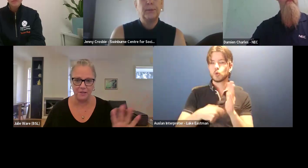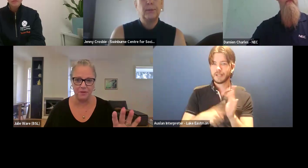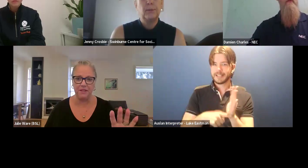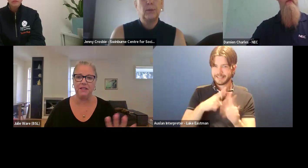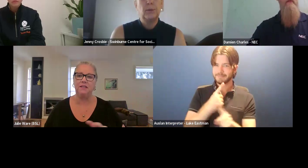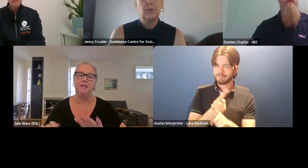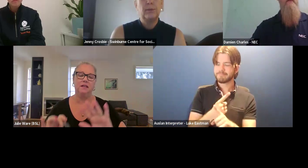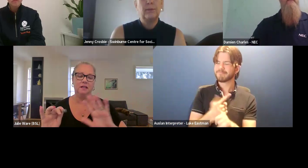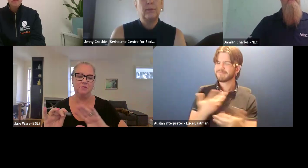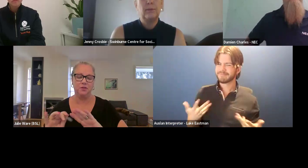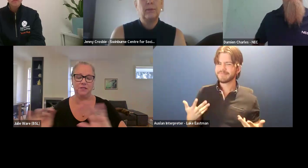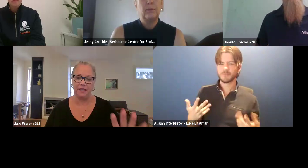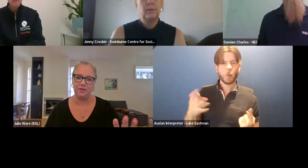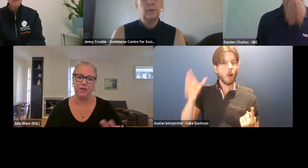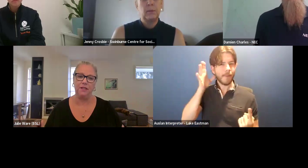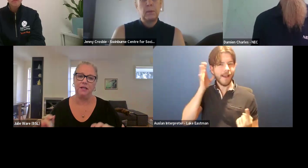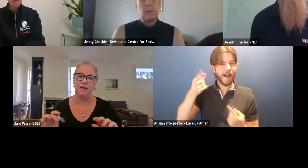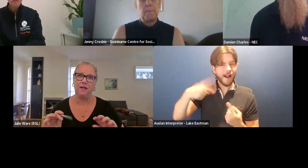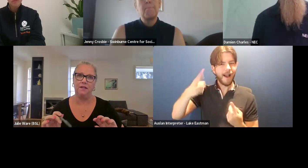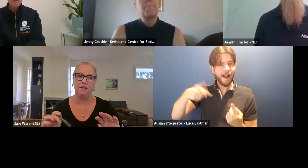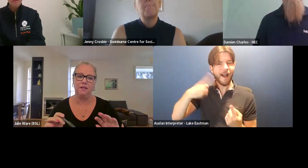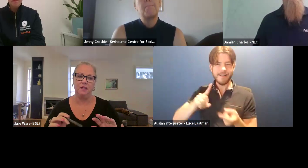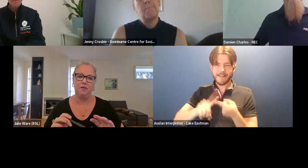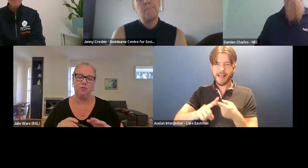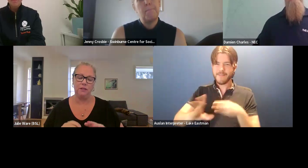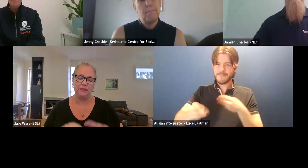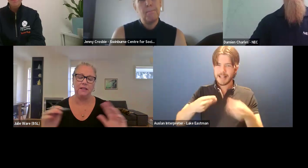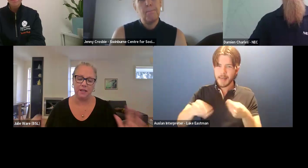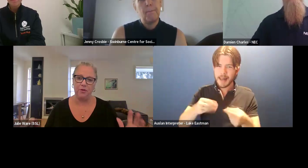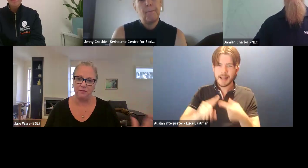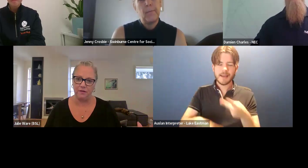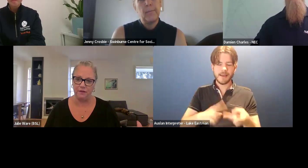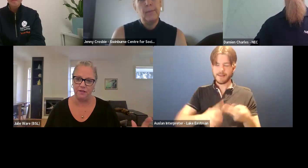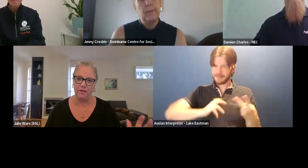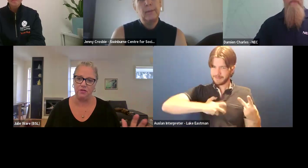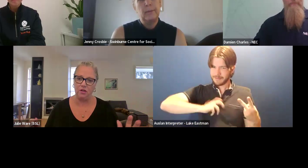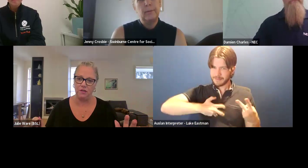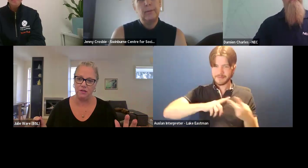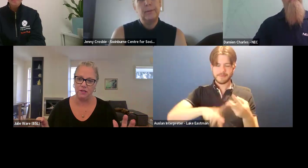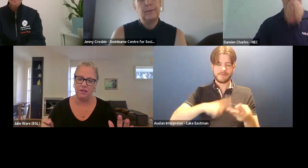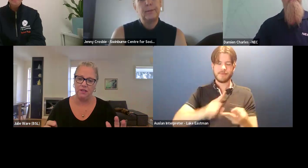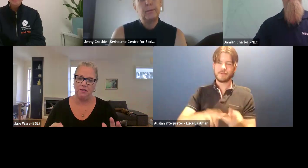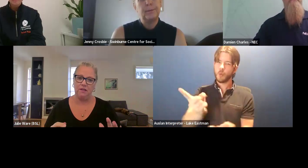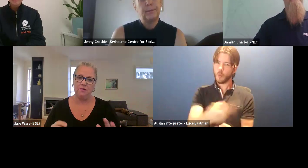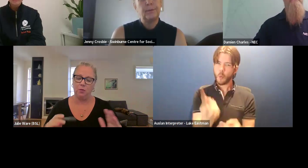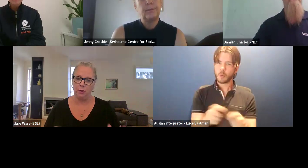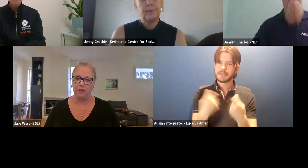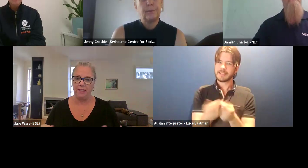flexibility sort of tailoring and then a really